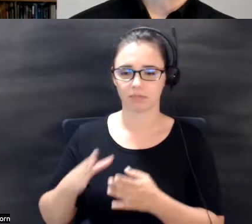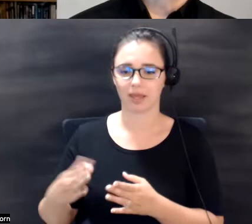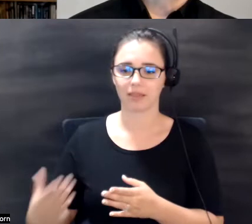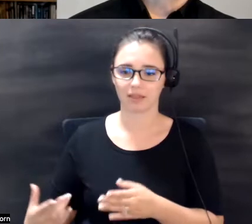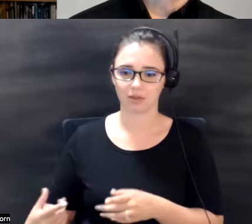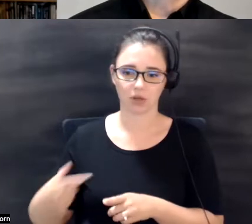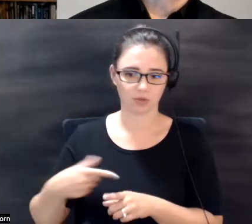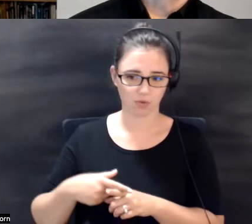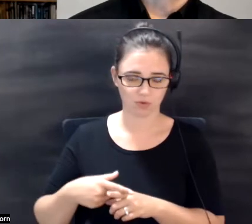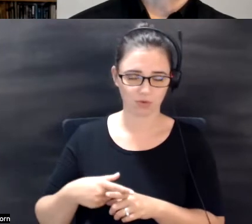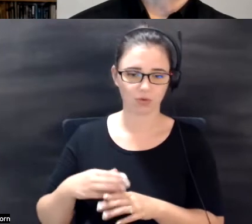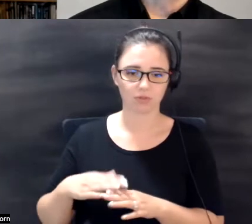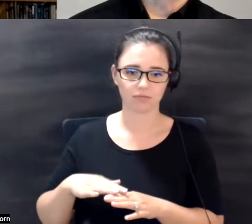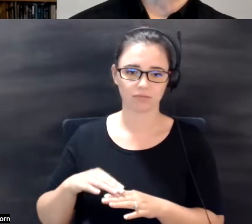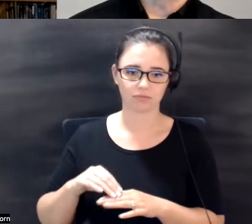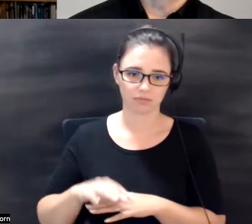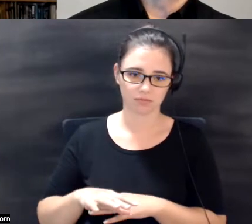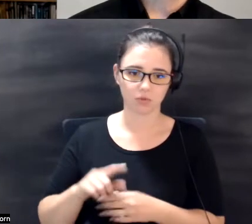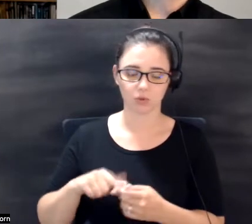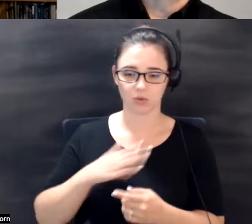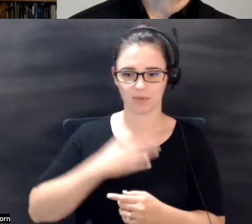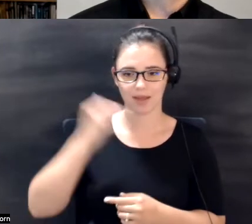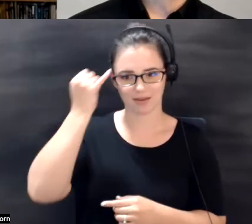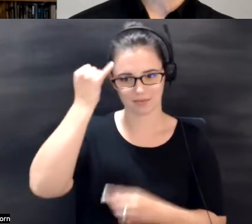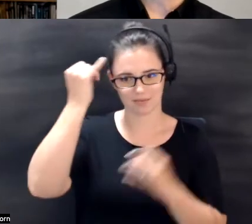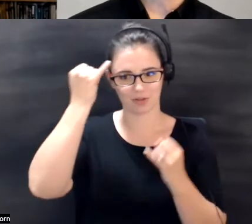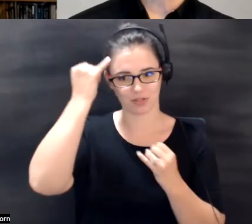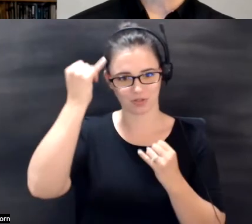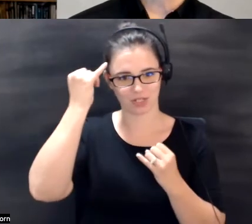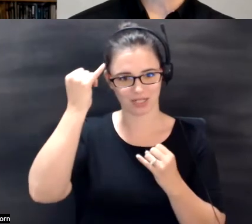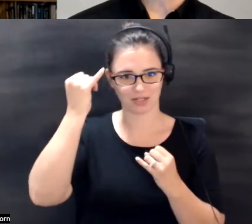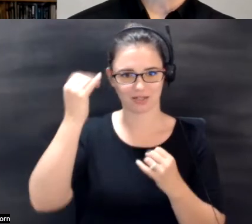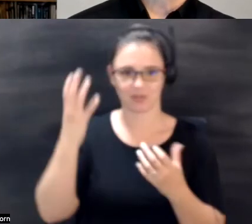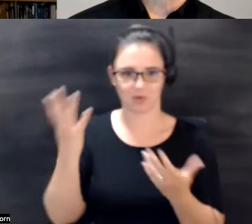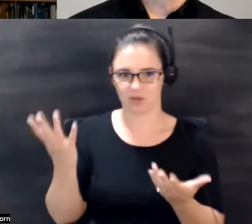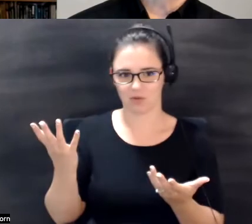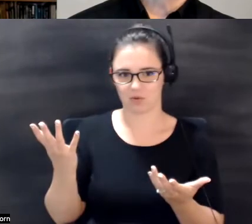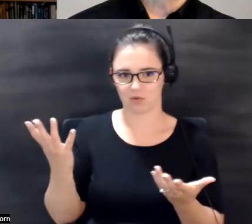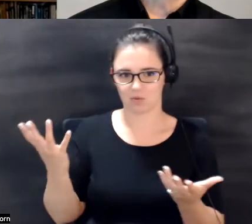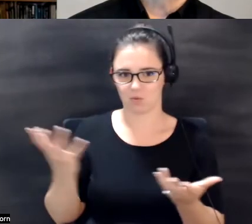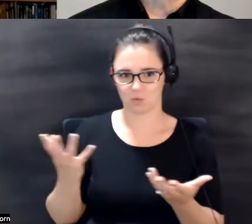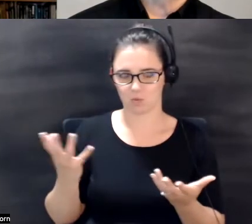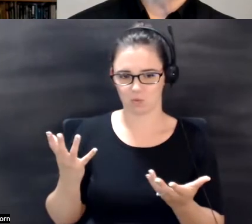into my imagination is, what, what is it then like? Yeah.